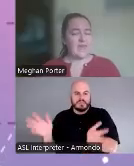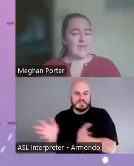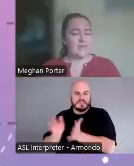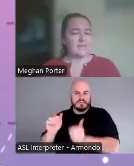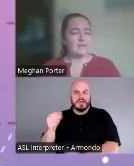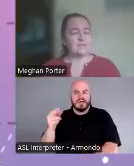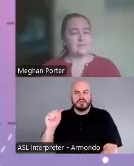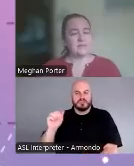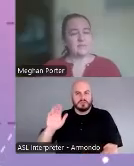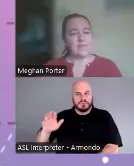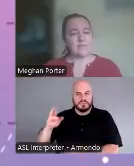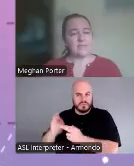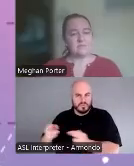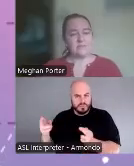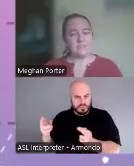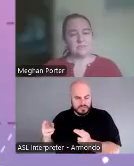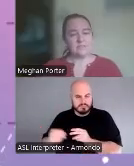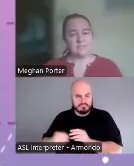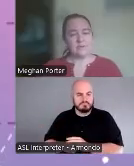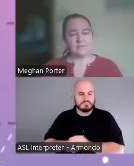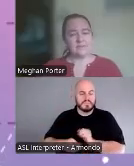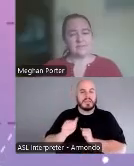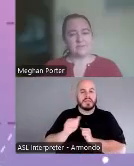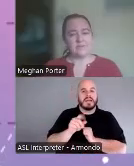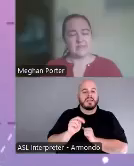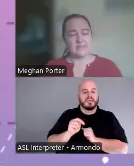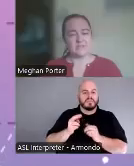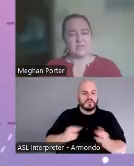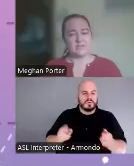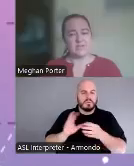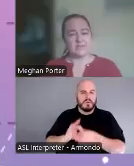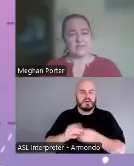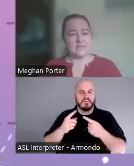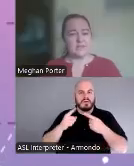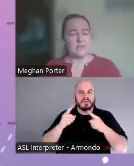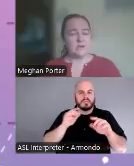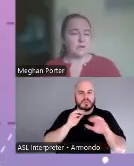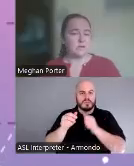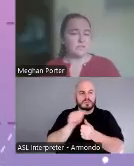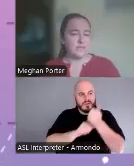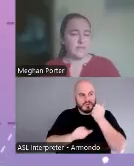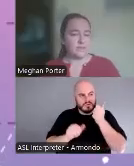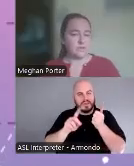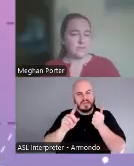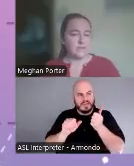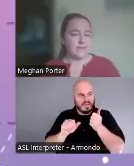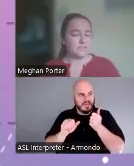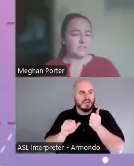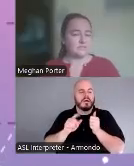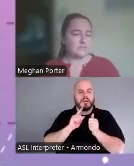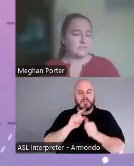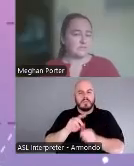and some ADANN and resources about effective communication under the ADA are also being included in ASHA's resource